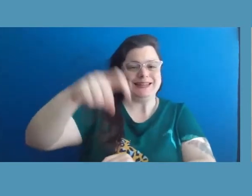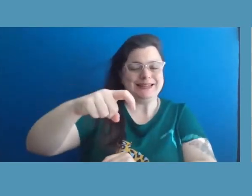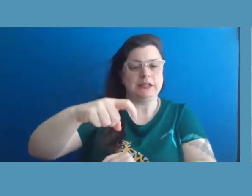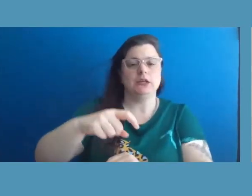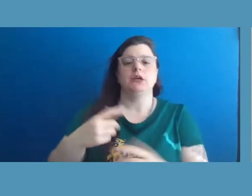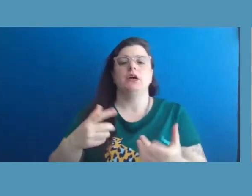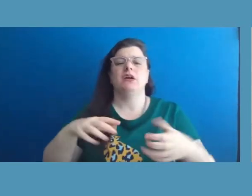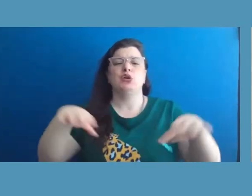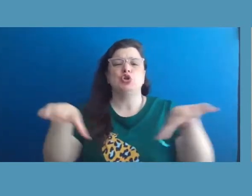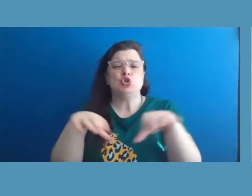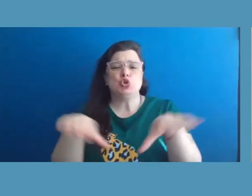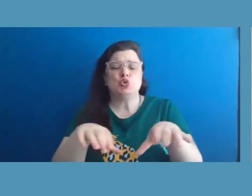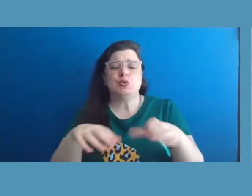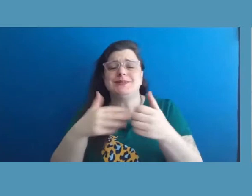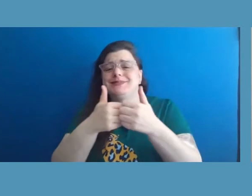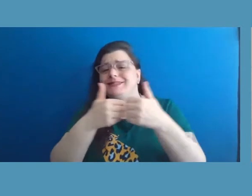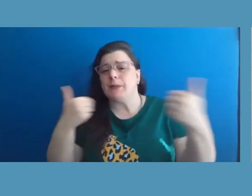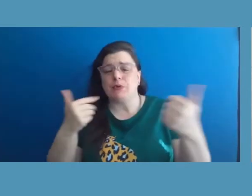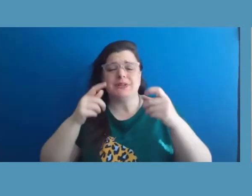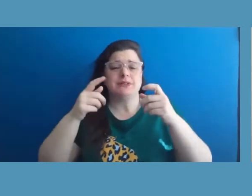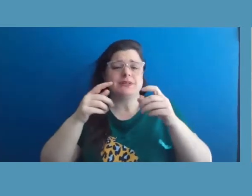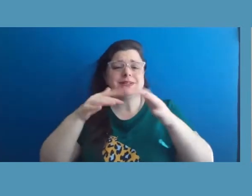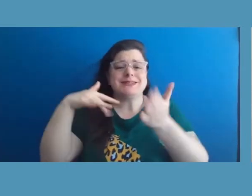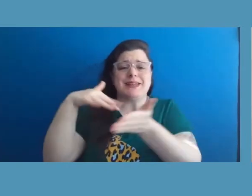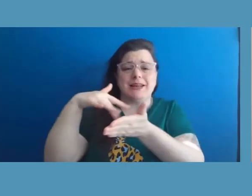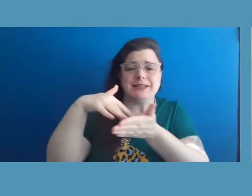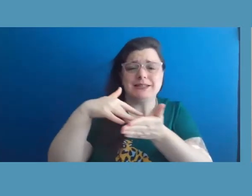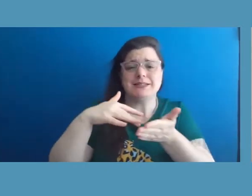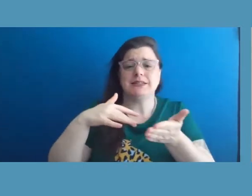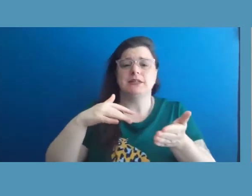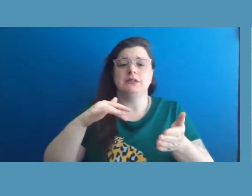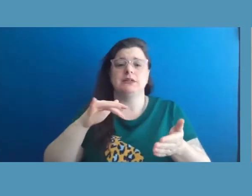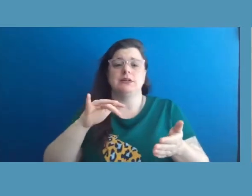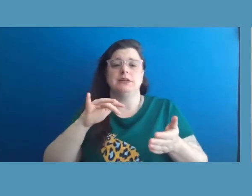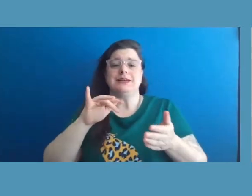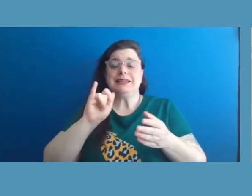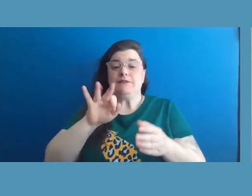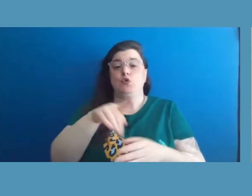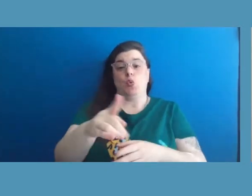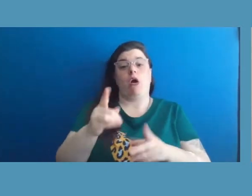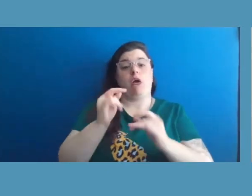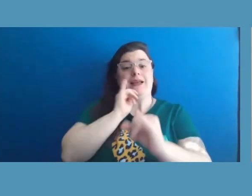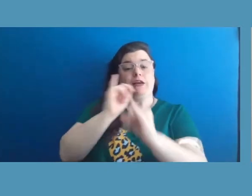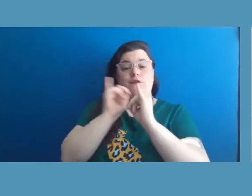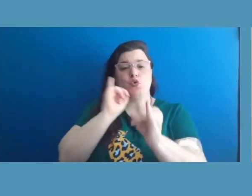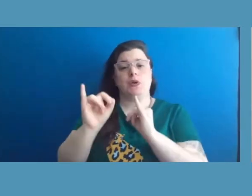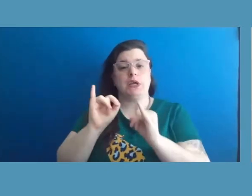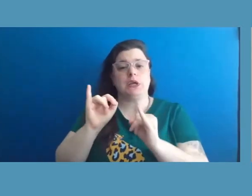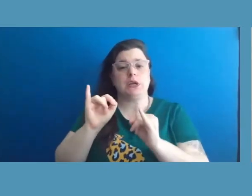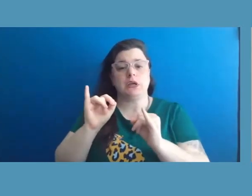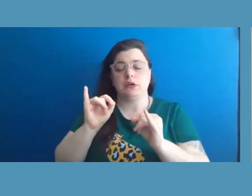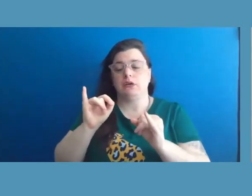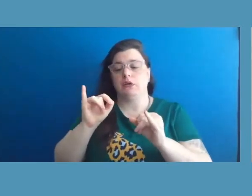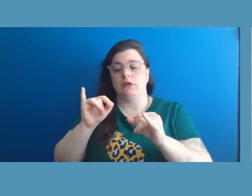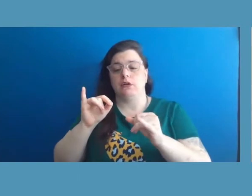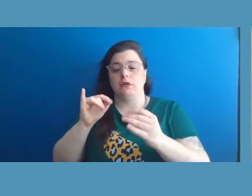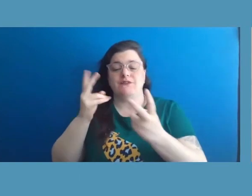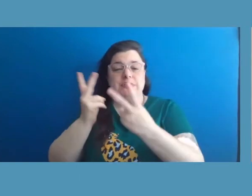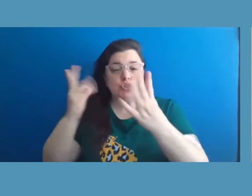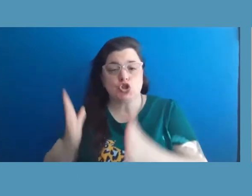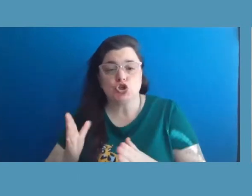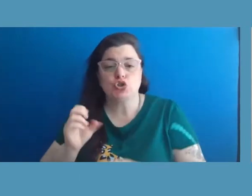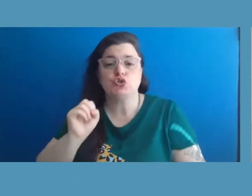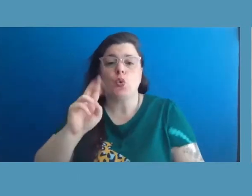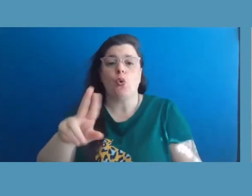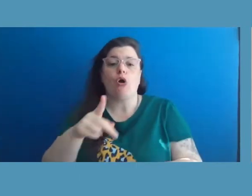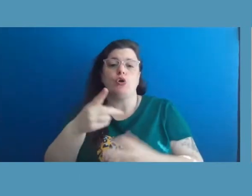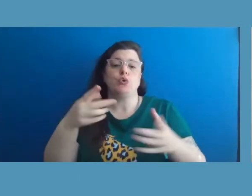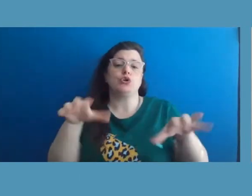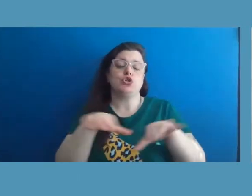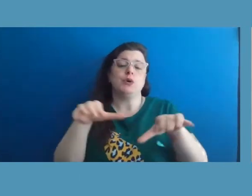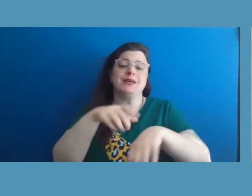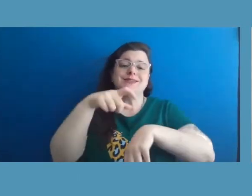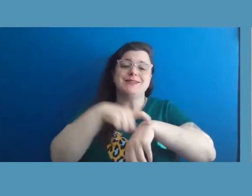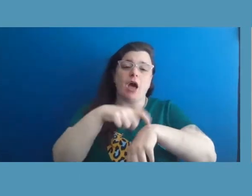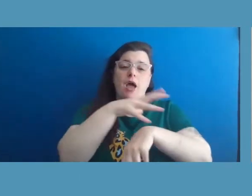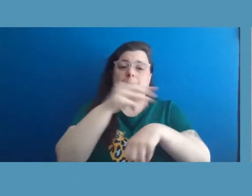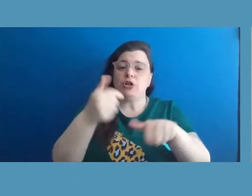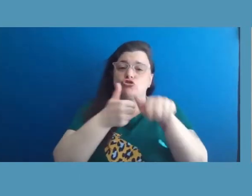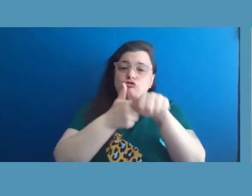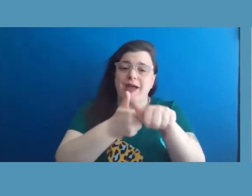with unique needs. Doing separate studies if you are interviewing people, visitors or